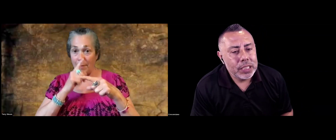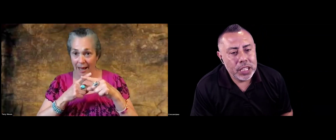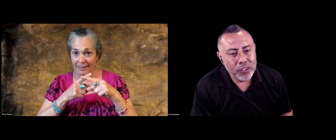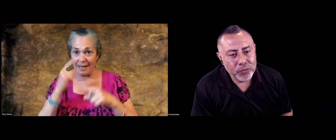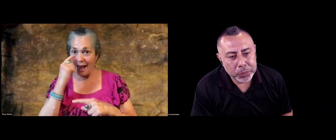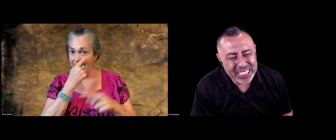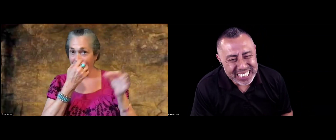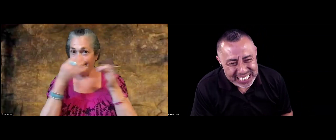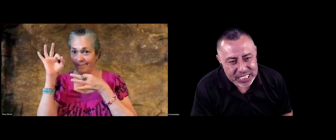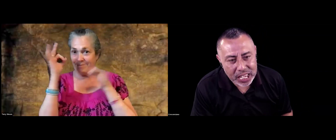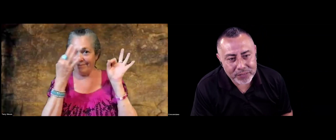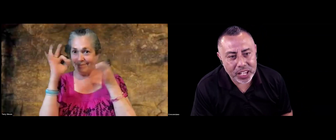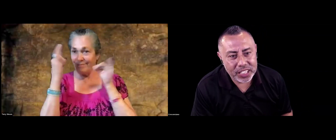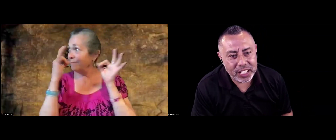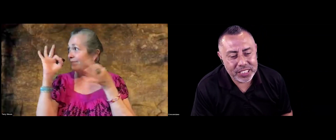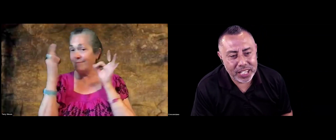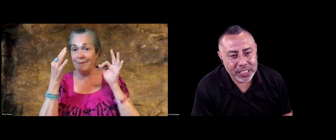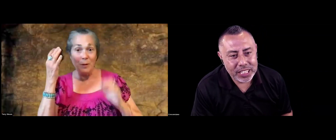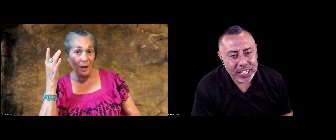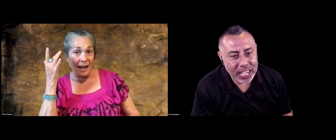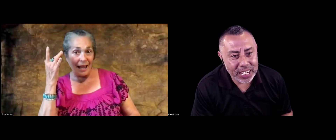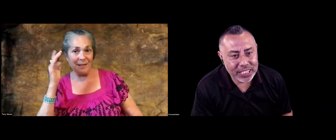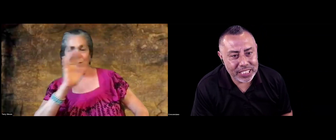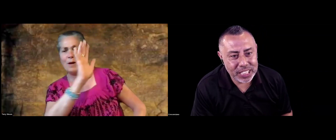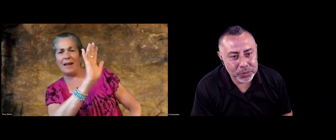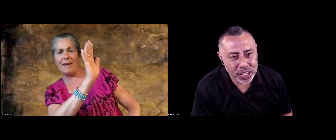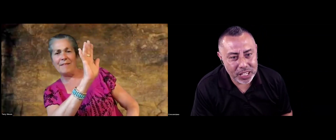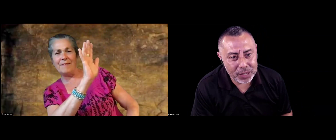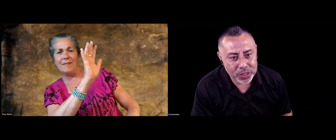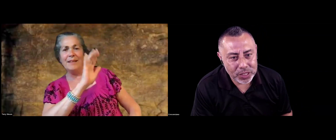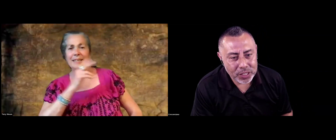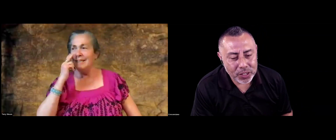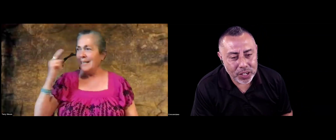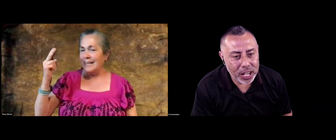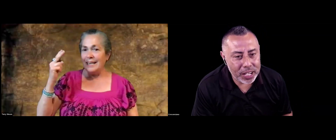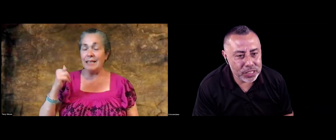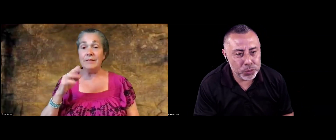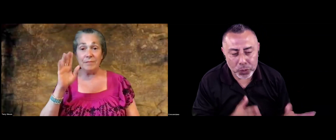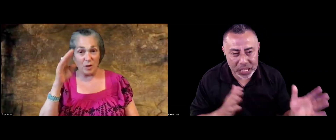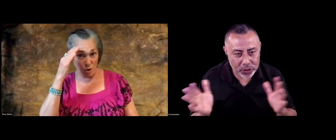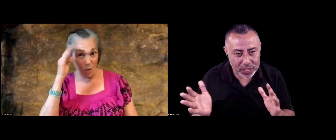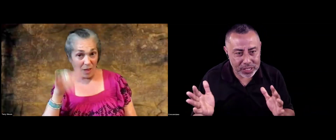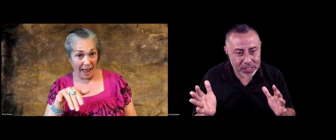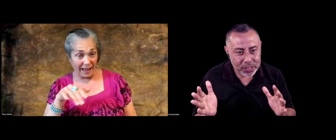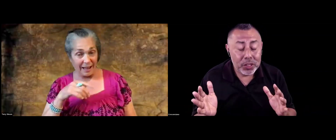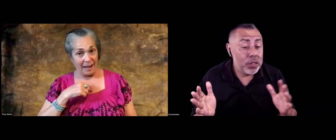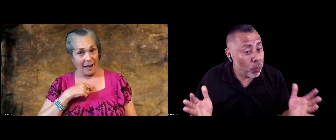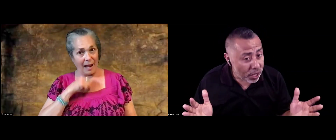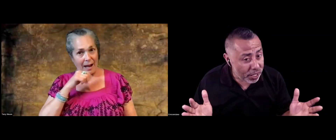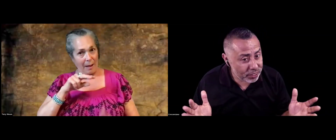Deaf people need to have eye contact. And at the same time, Our eyes move about. Why?